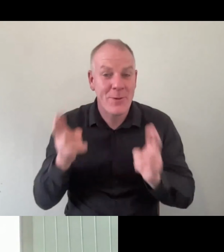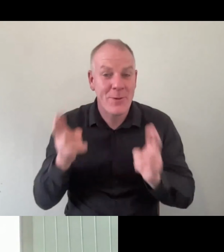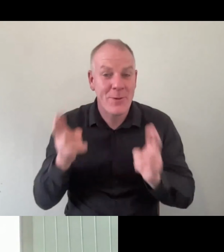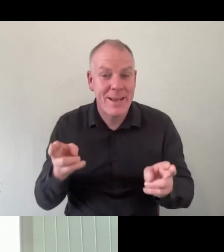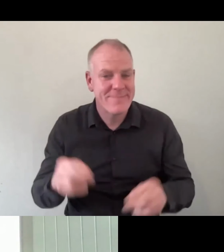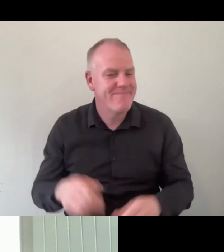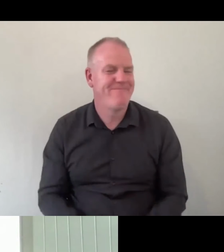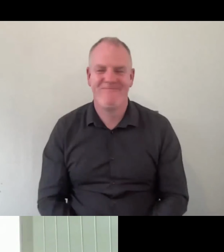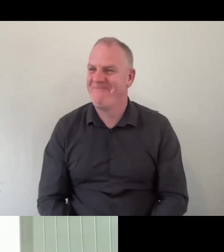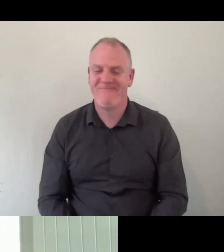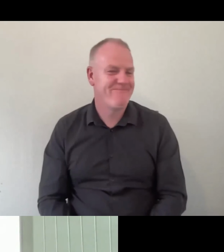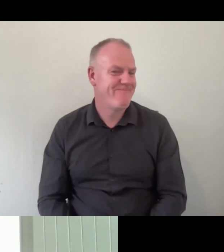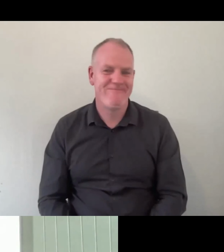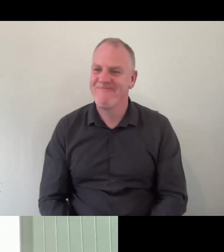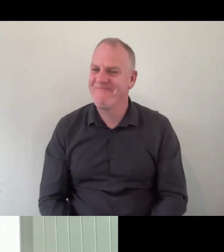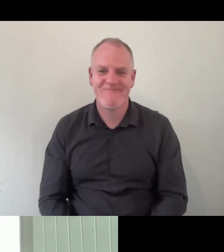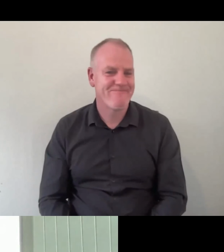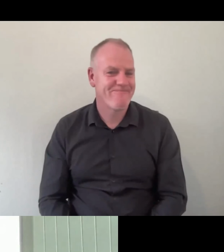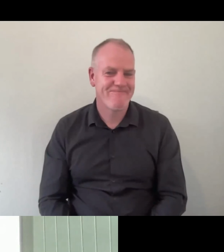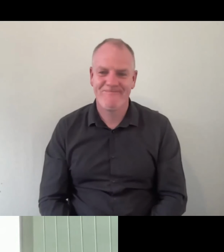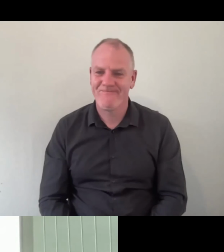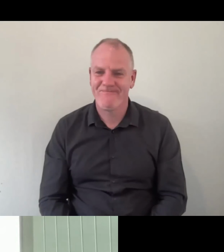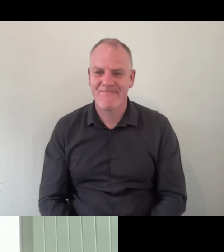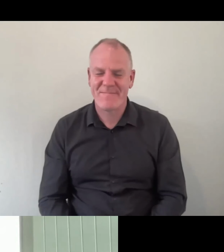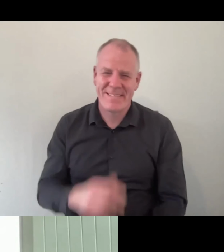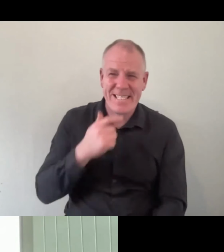LÉA: Yeah, no, it's... I have not...